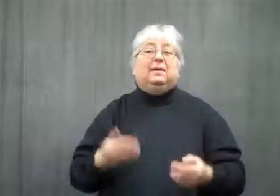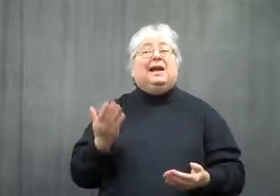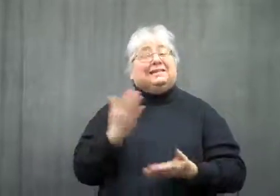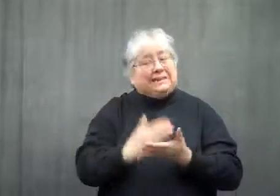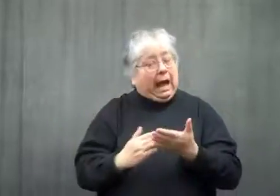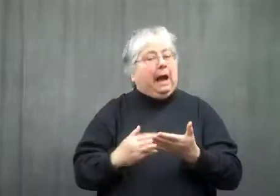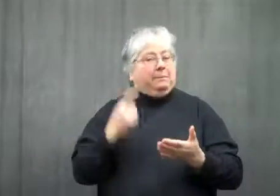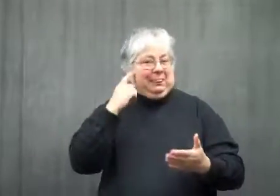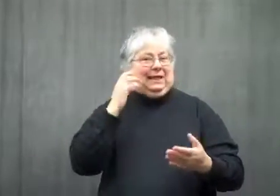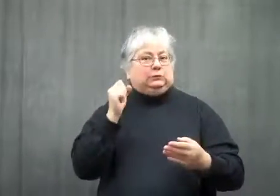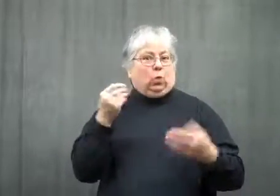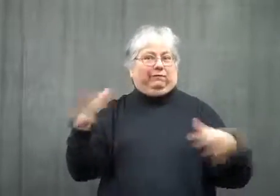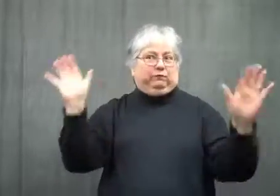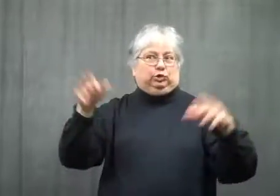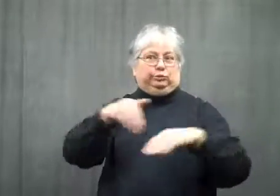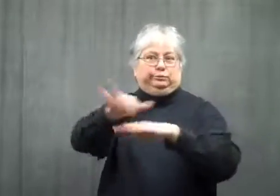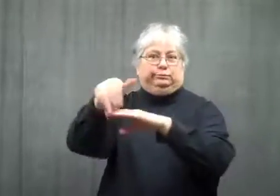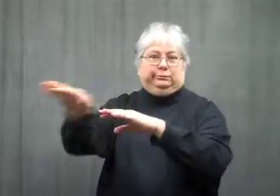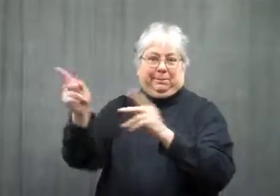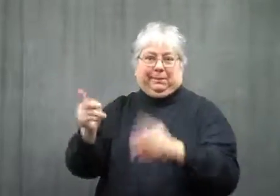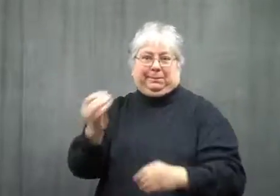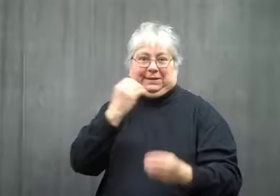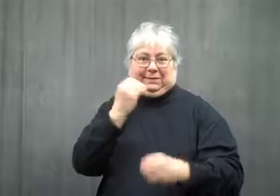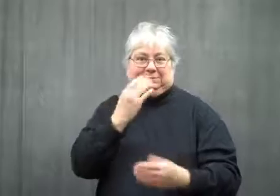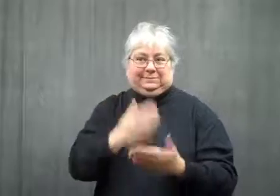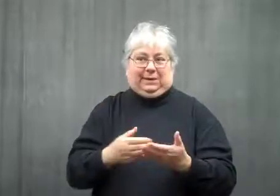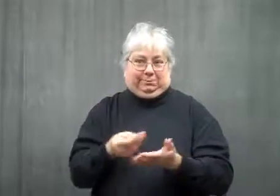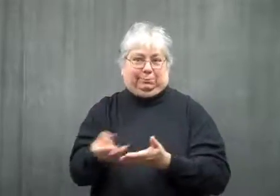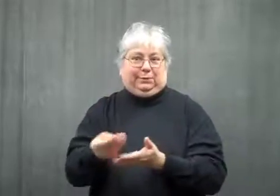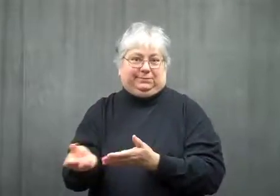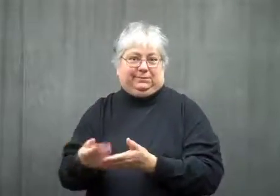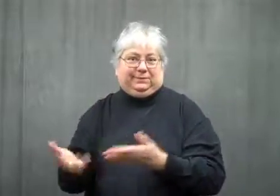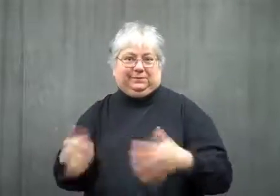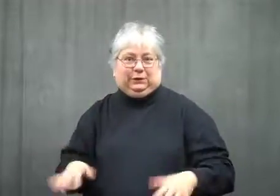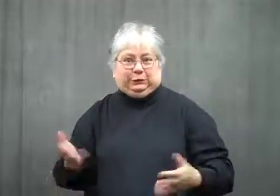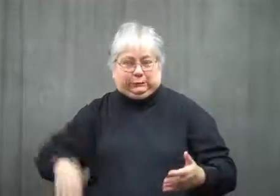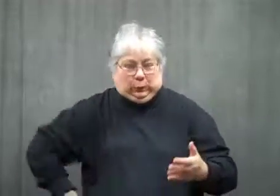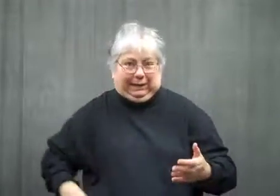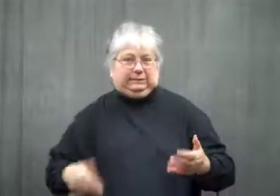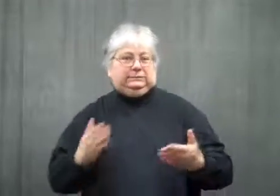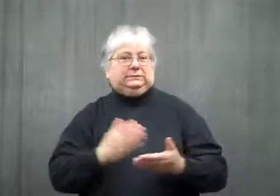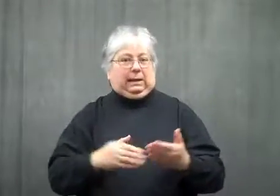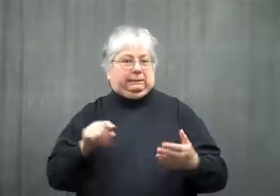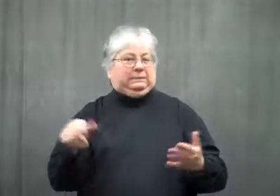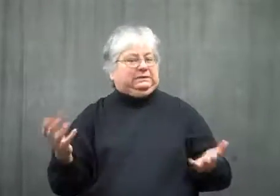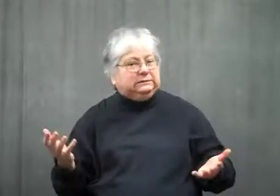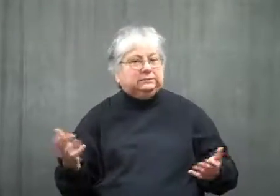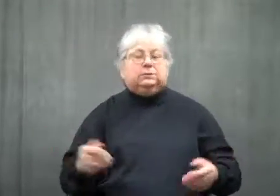Some may have already gotten out and gone to market and people have eaten it.